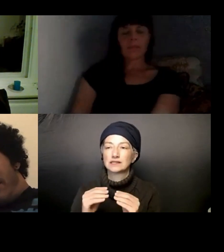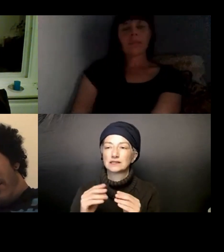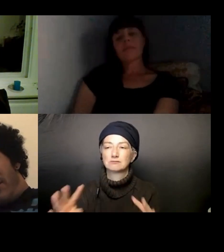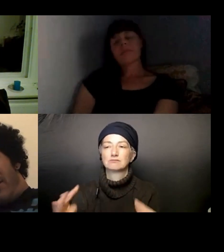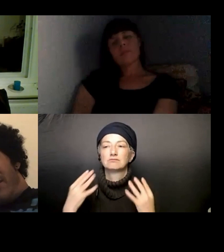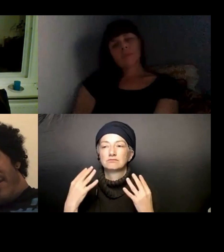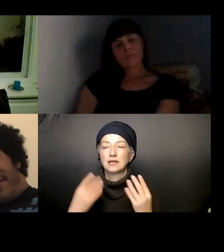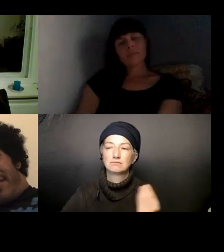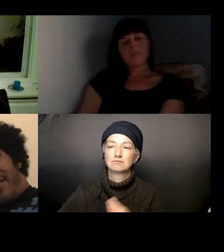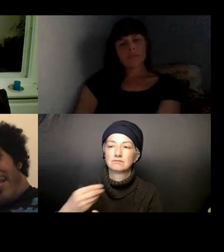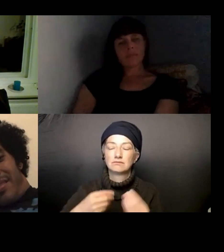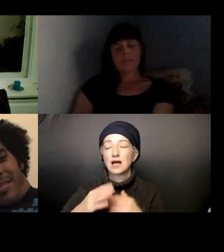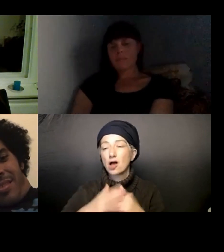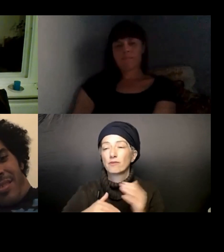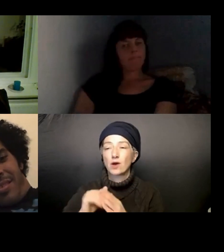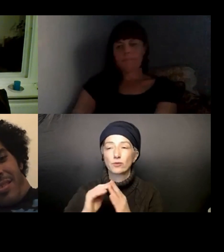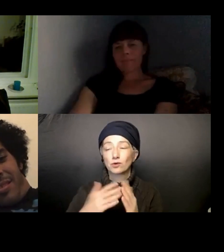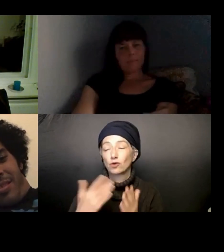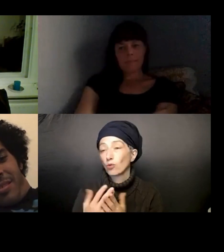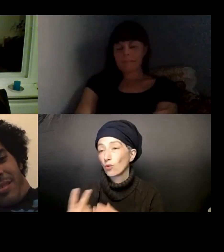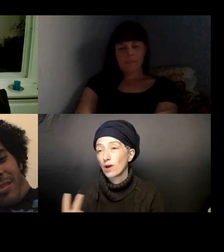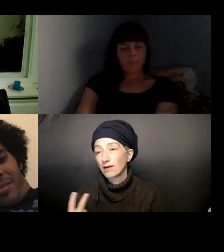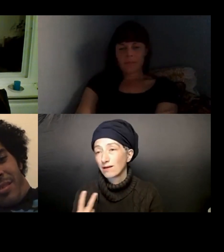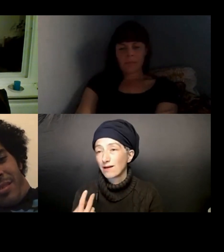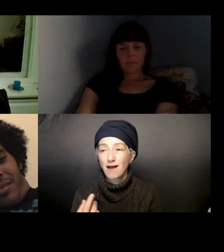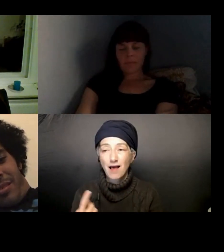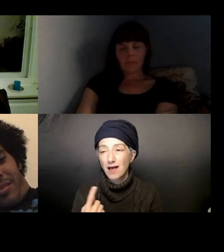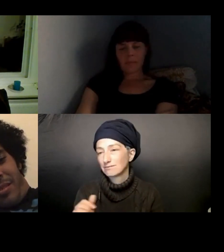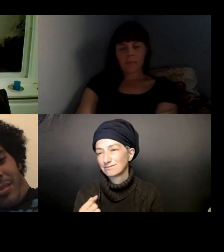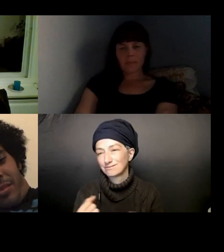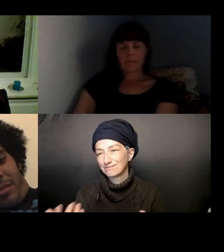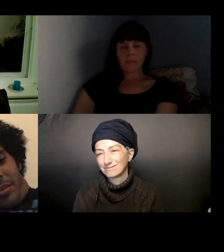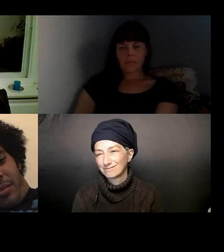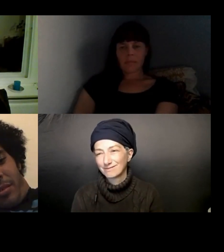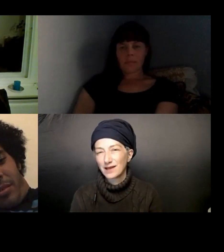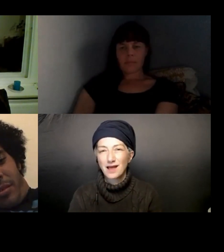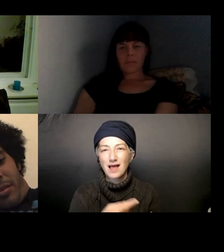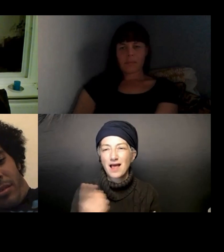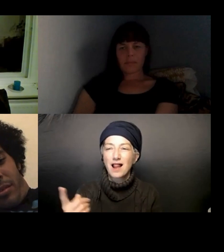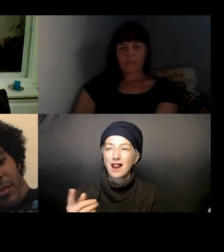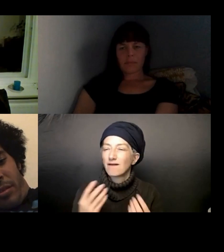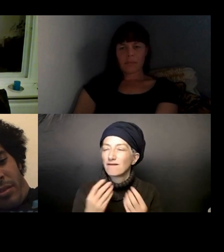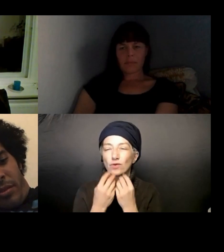Kate and I could never have done that alone. You have all been amazing.